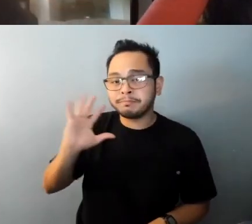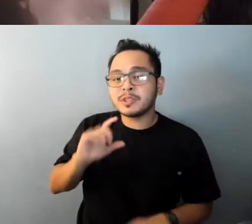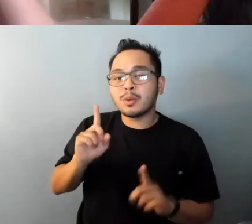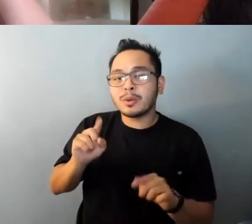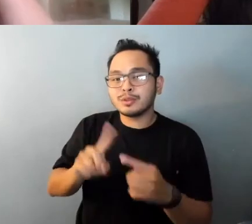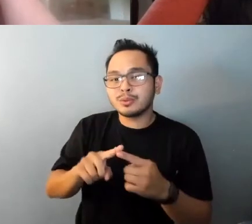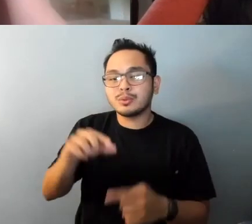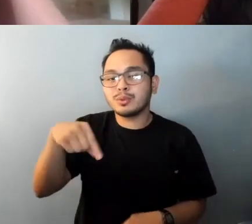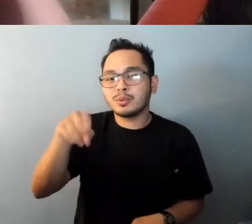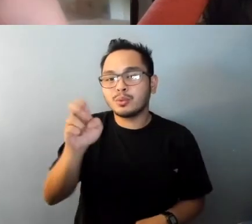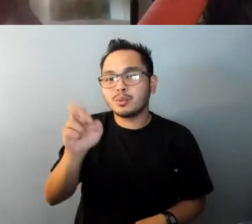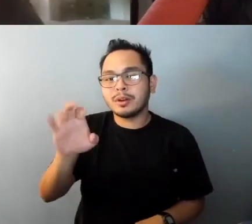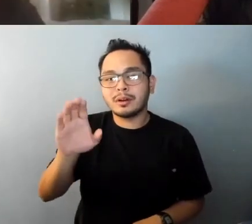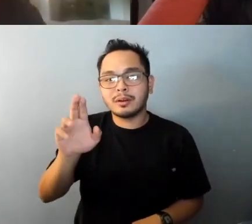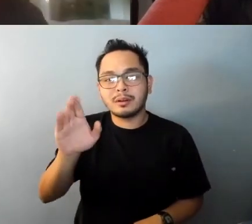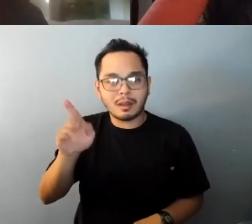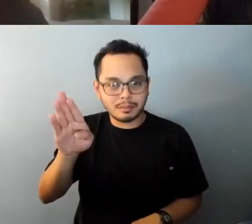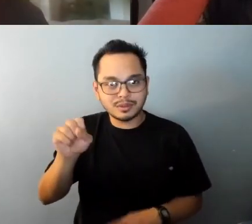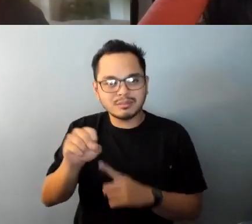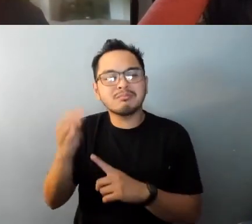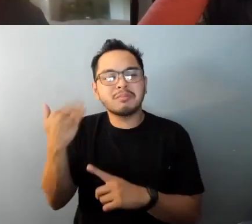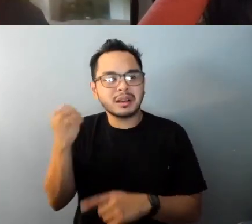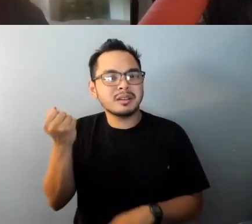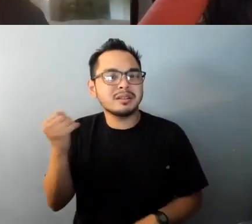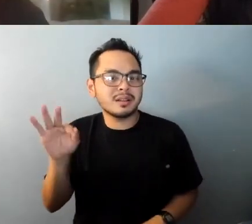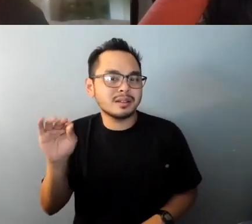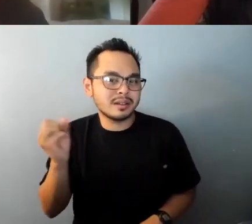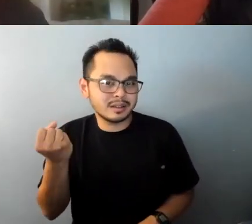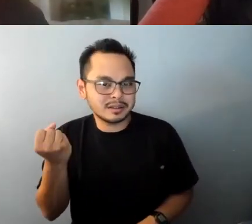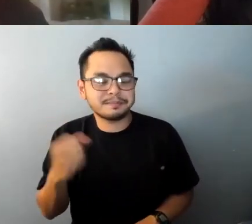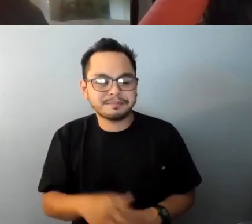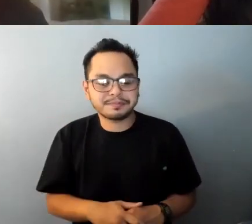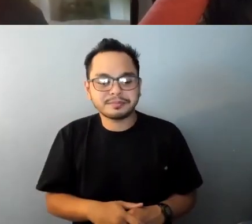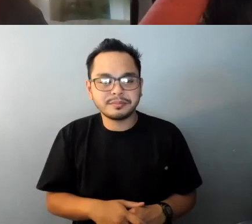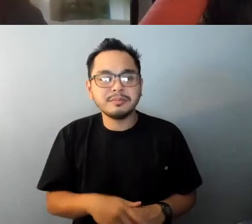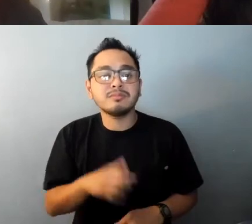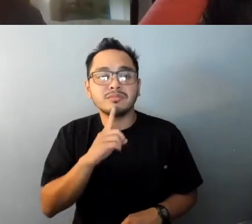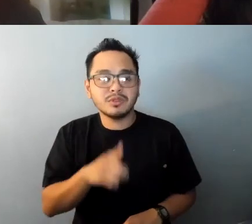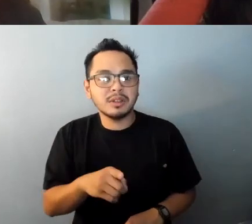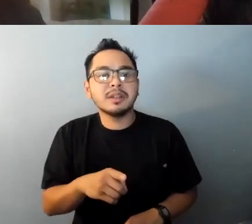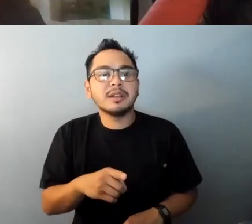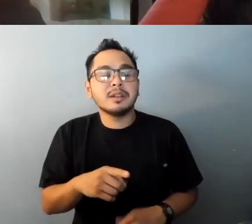90s and I think there's something to be said for being someone who is actually not only